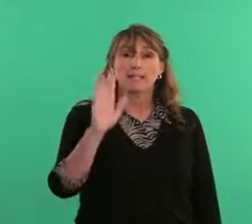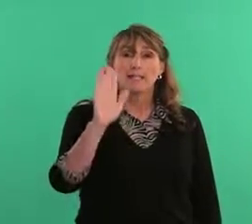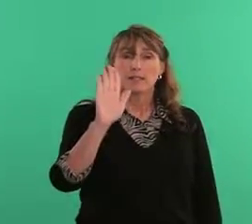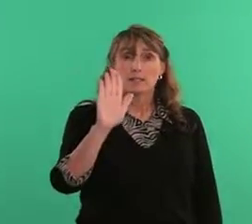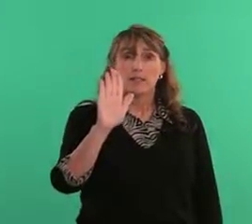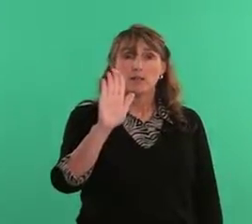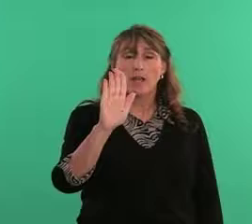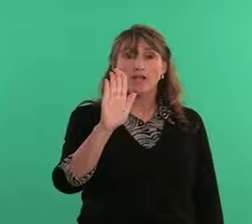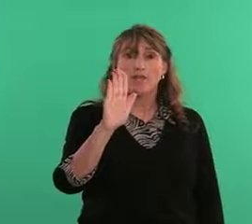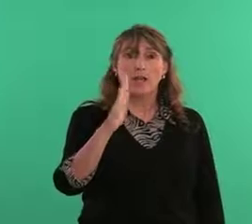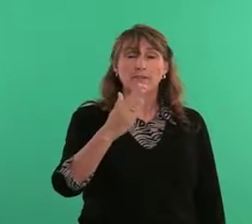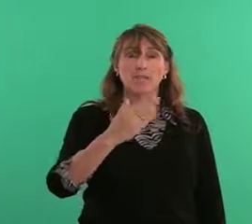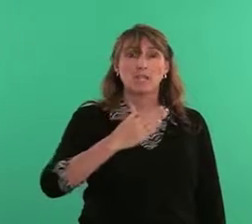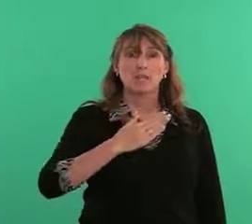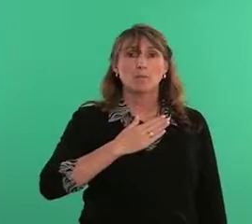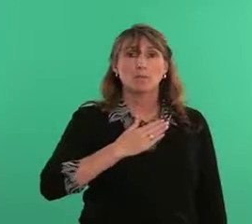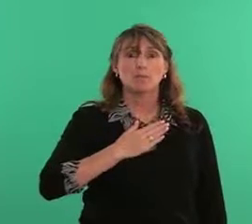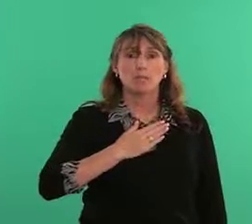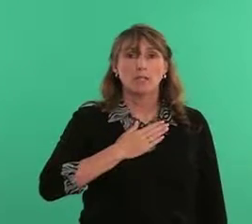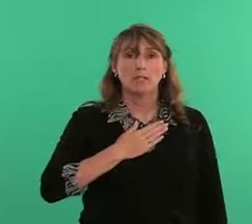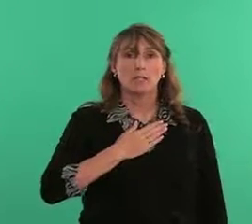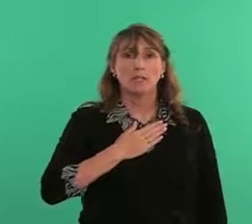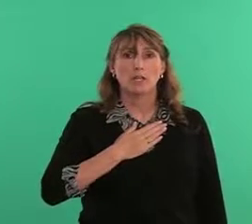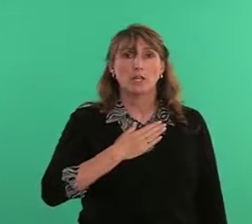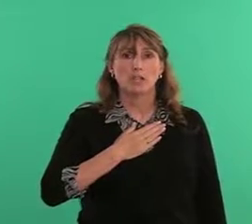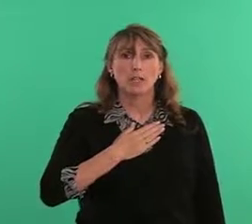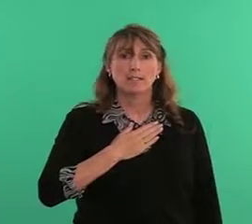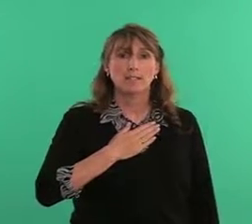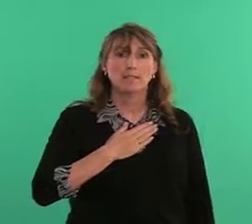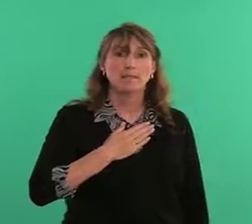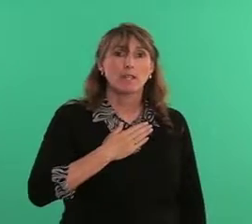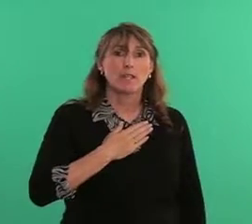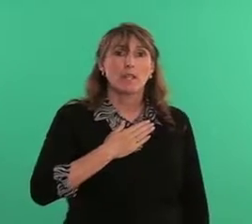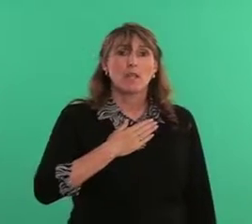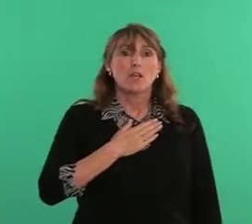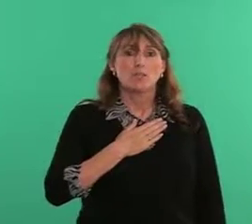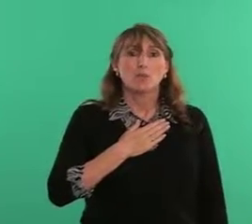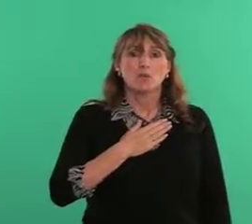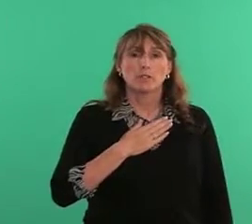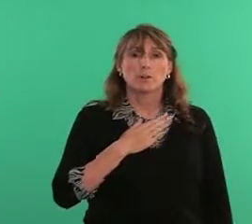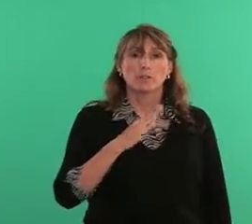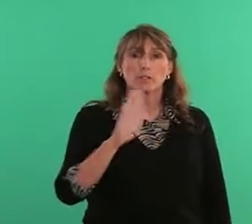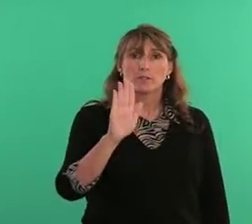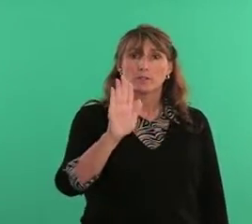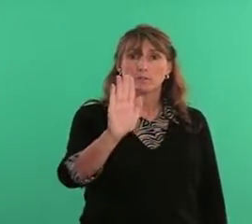now you have the five handshape and you put it on your chest your, yours